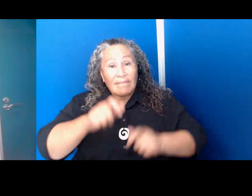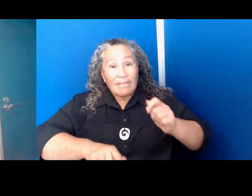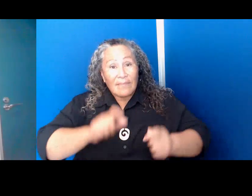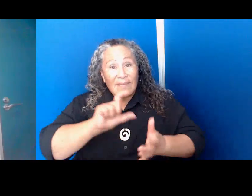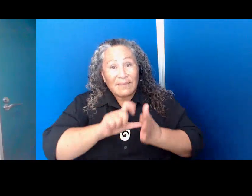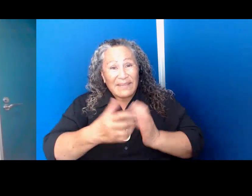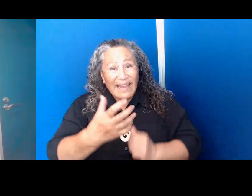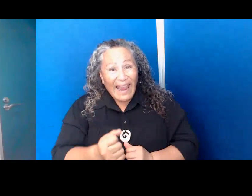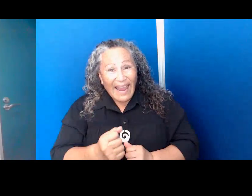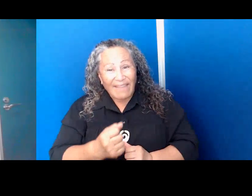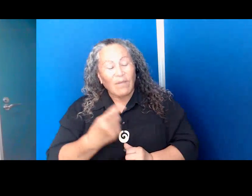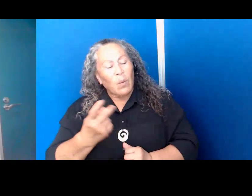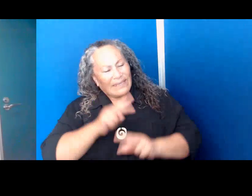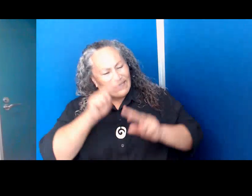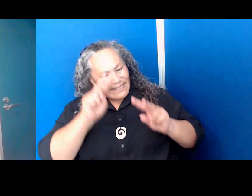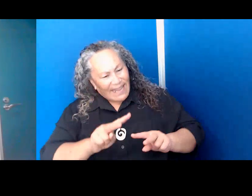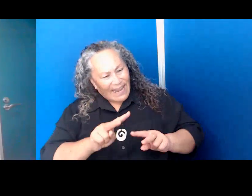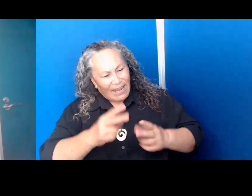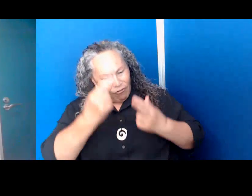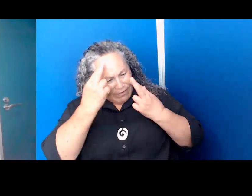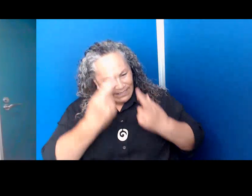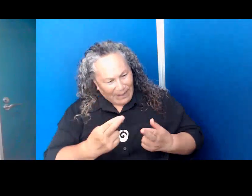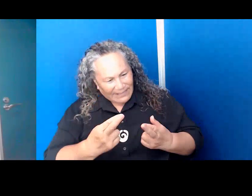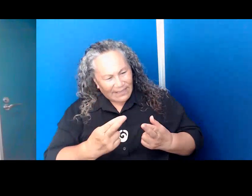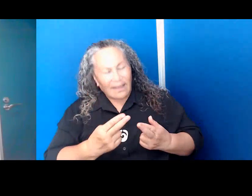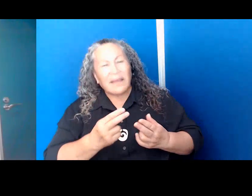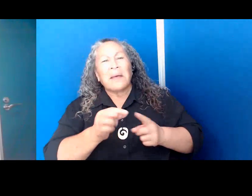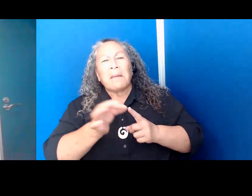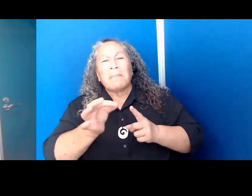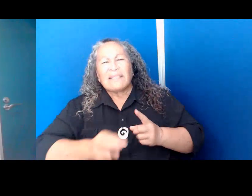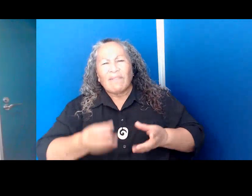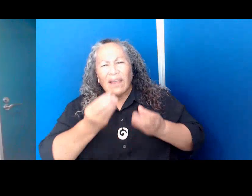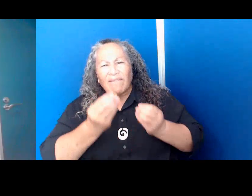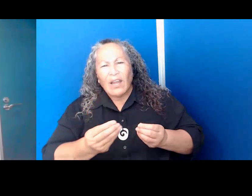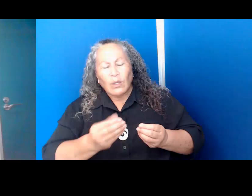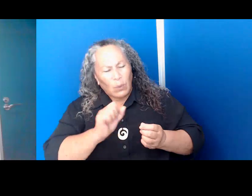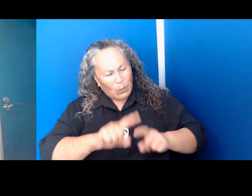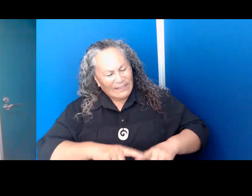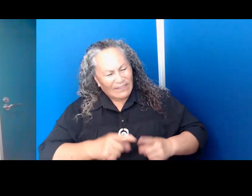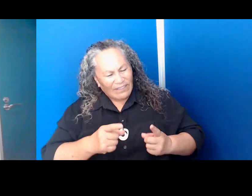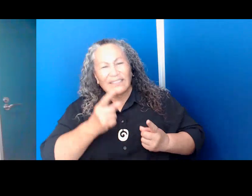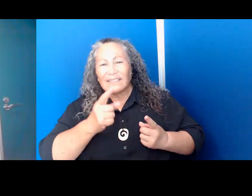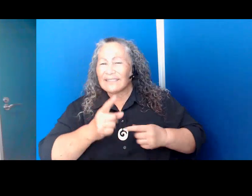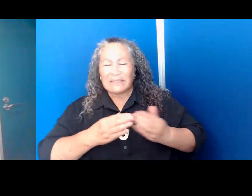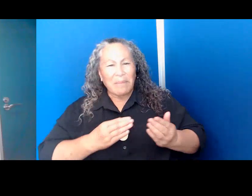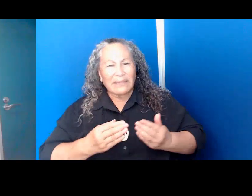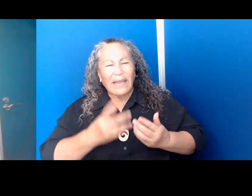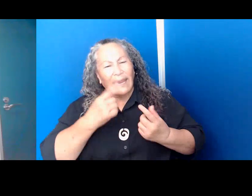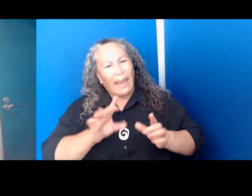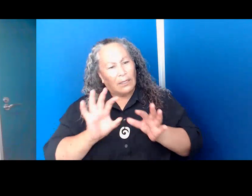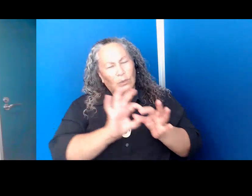heard and respected, where our Pacifica values and our differences can walk hand in hand. So people